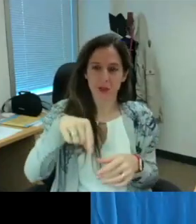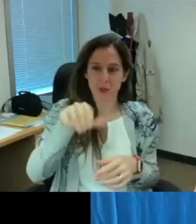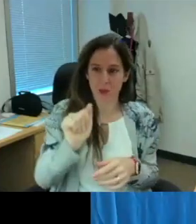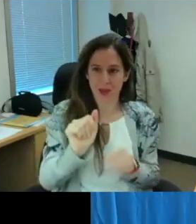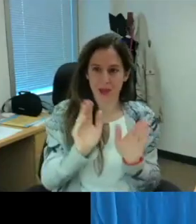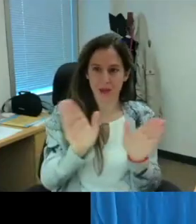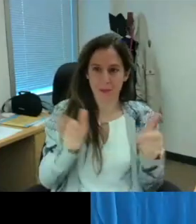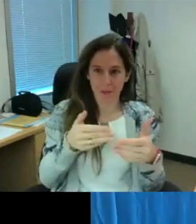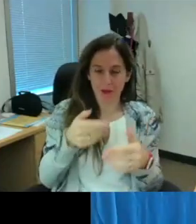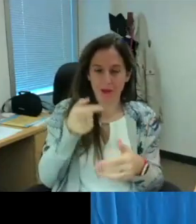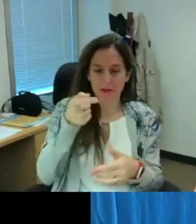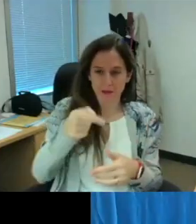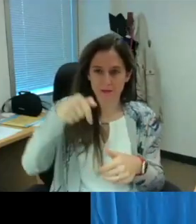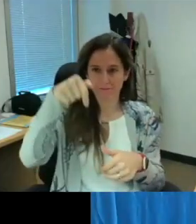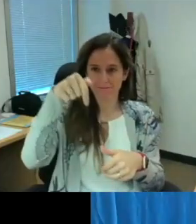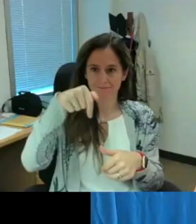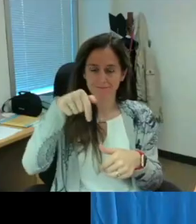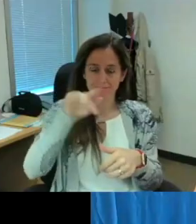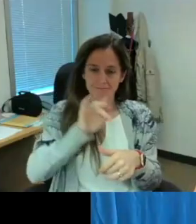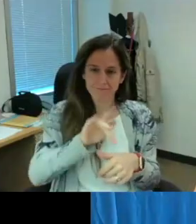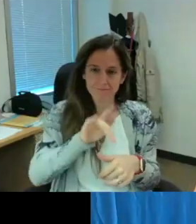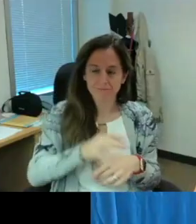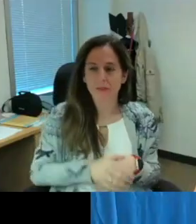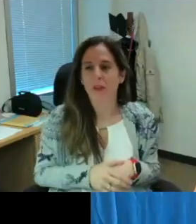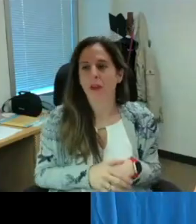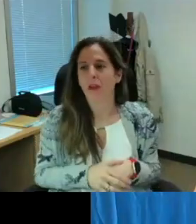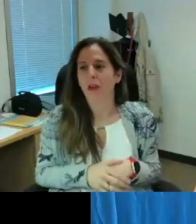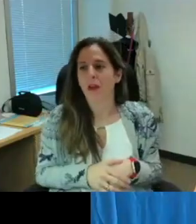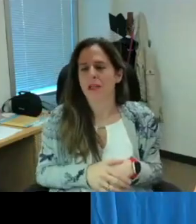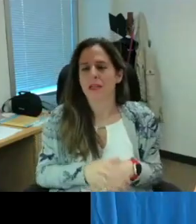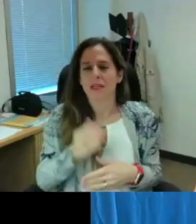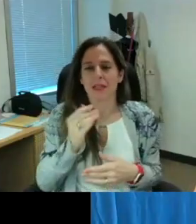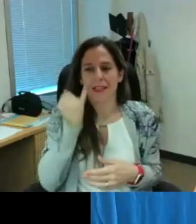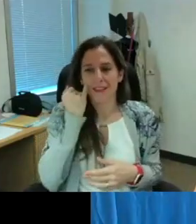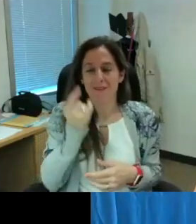if they would like to type those questions out in the Q&A feature at the bottom of the screen